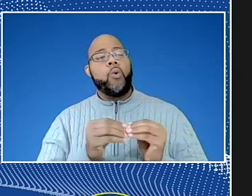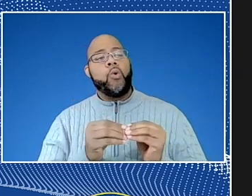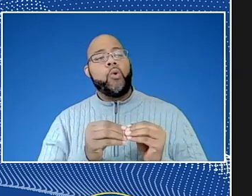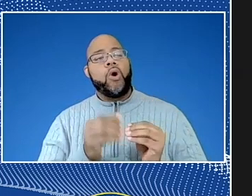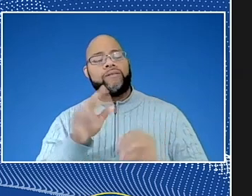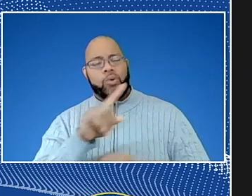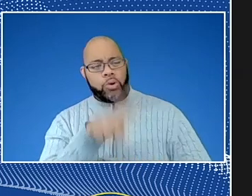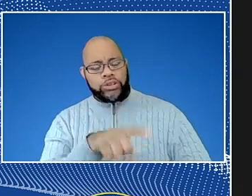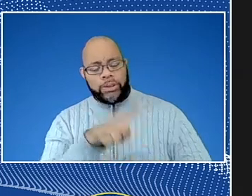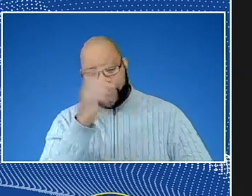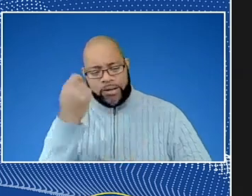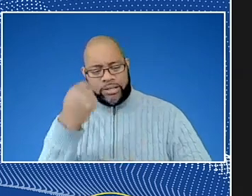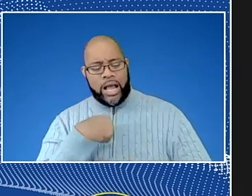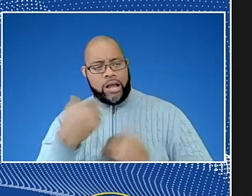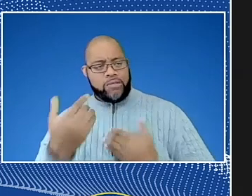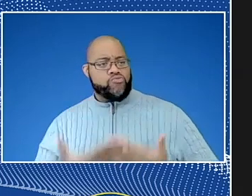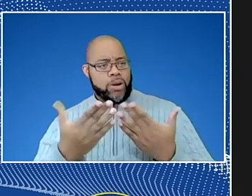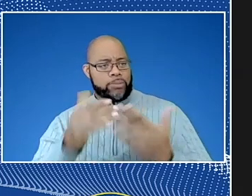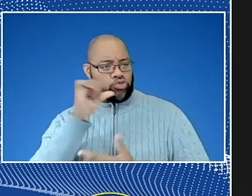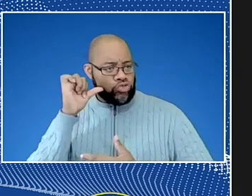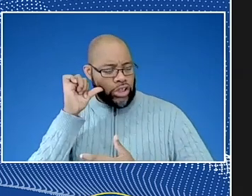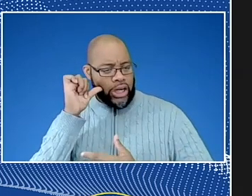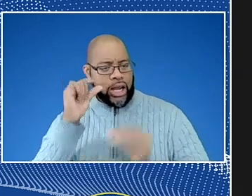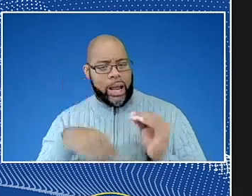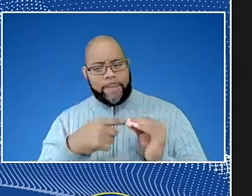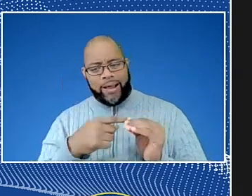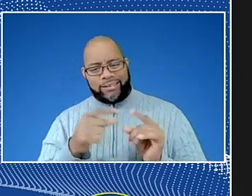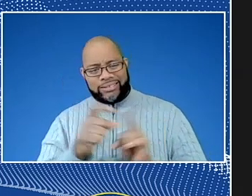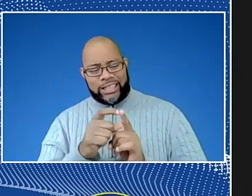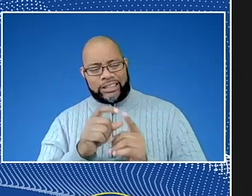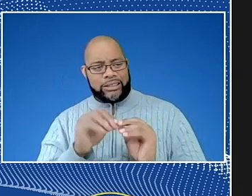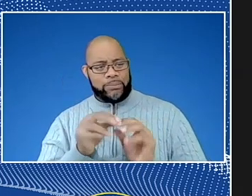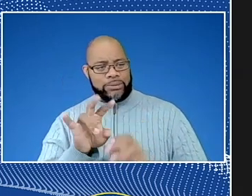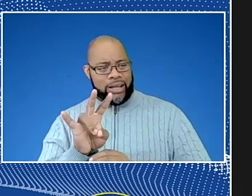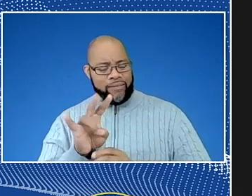because I brought up yesterday about the text to number 7, and I just want to get